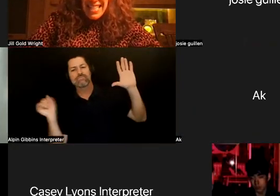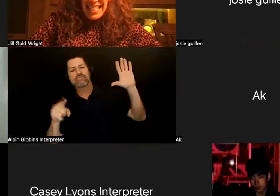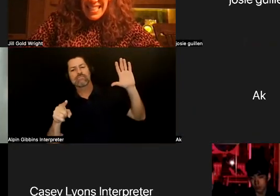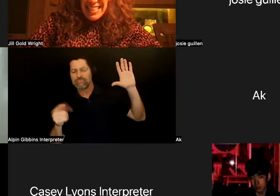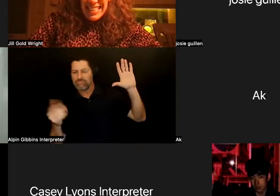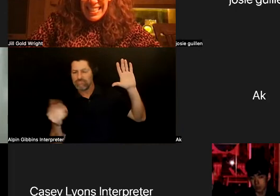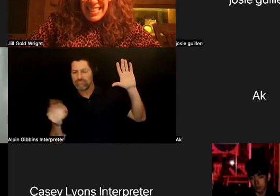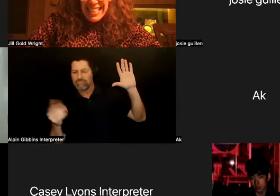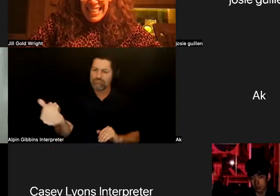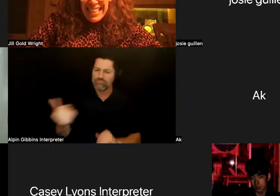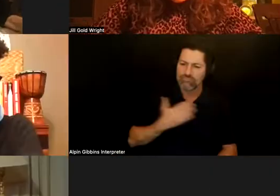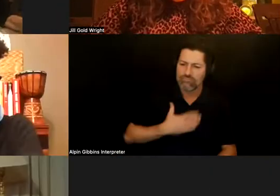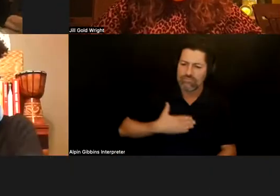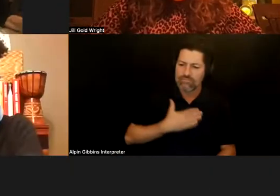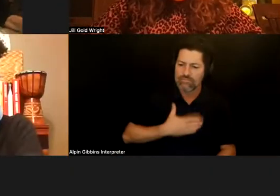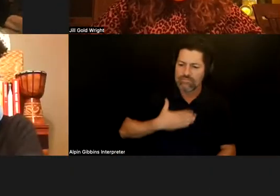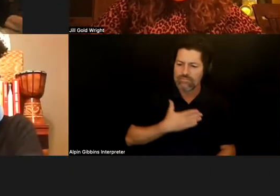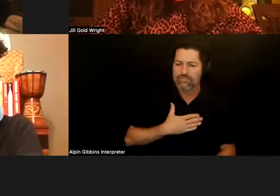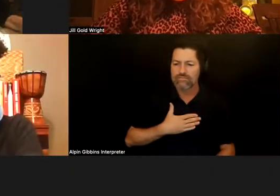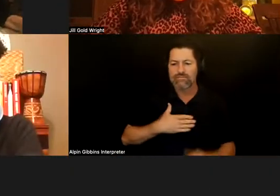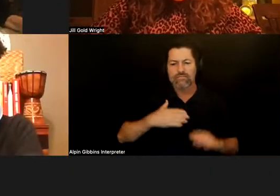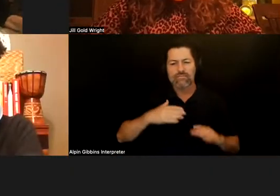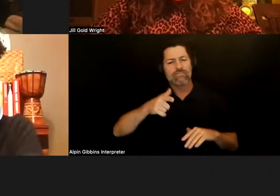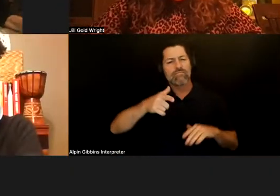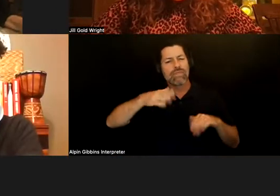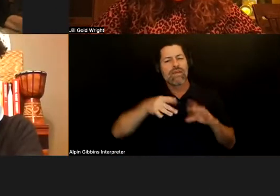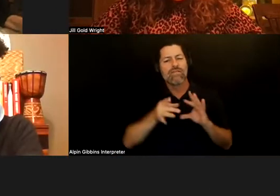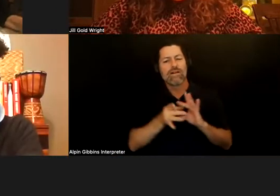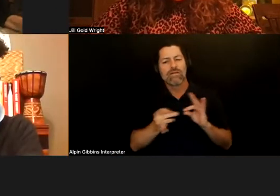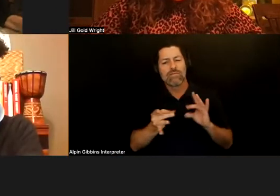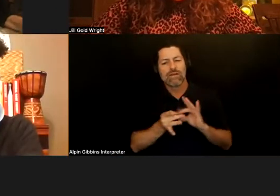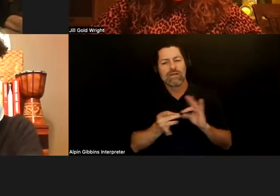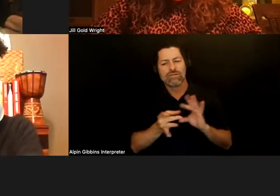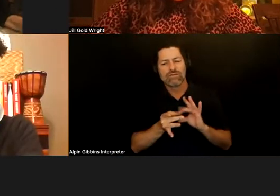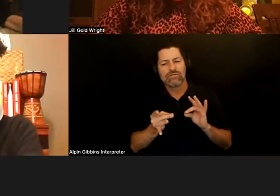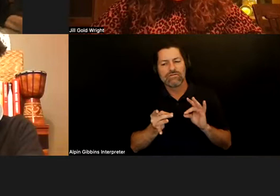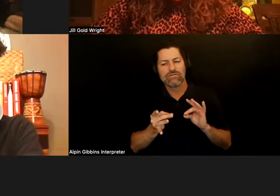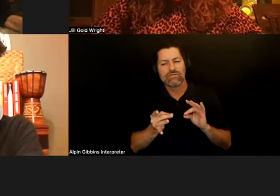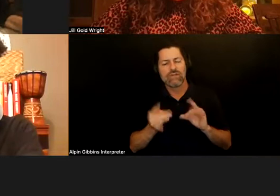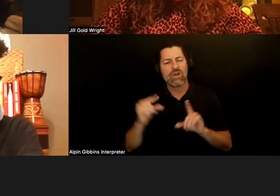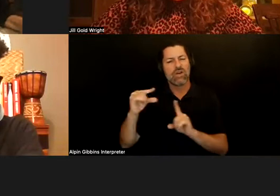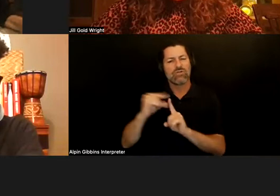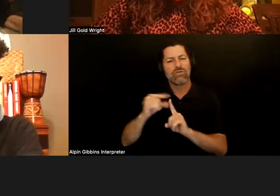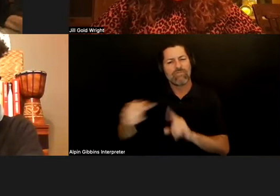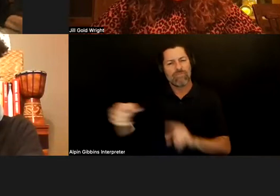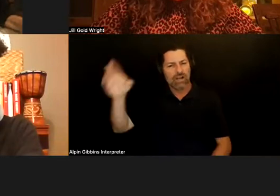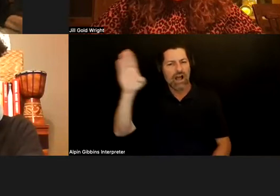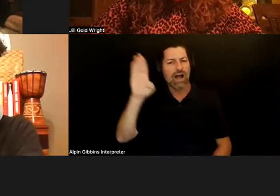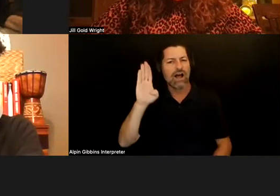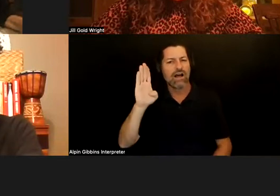please I haven't heard you mention any kind of term for God. I think you have Elohim,